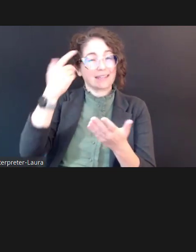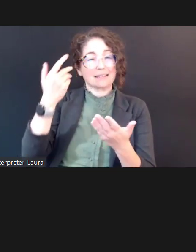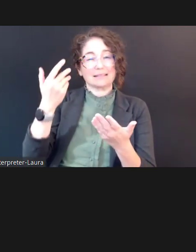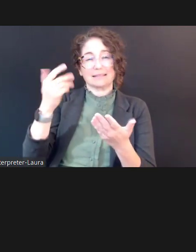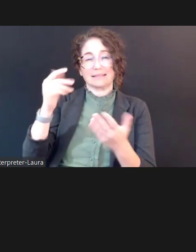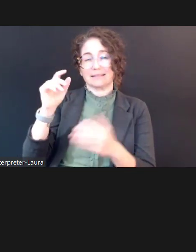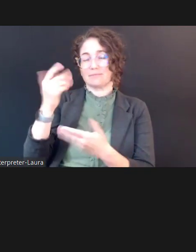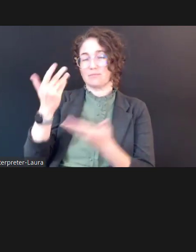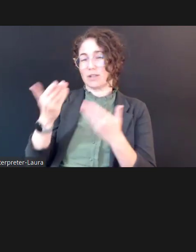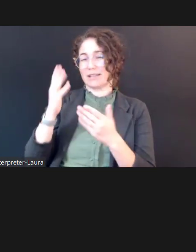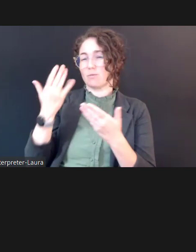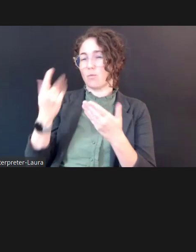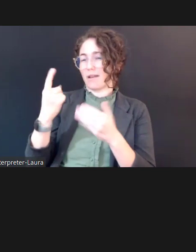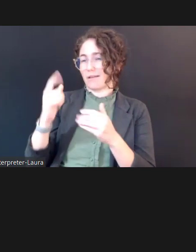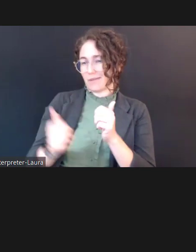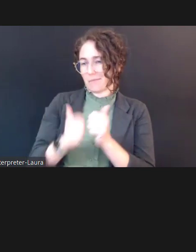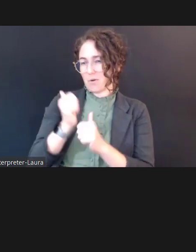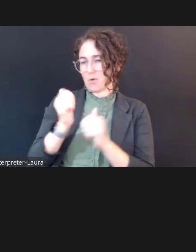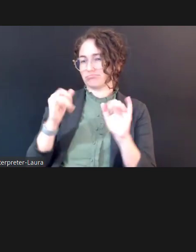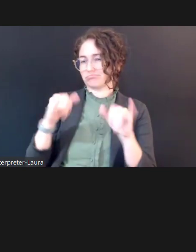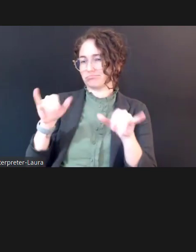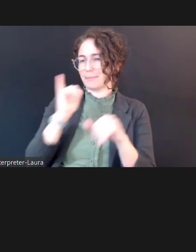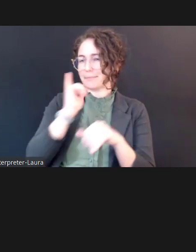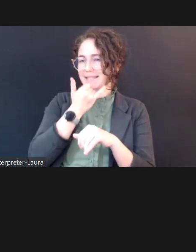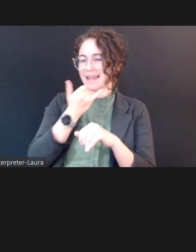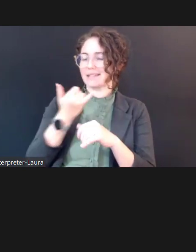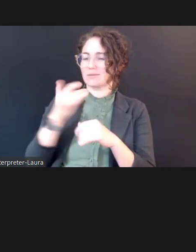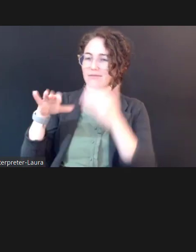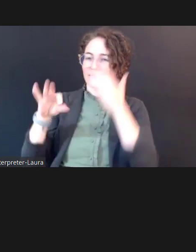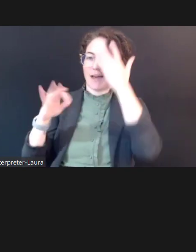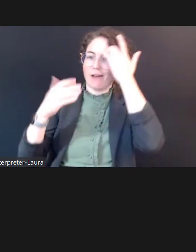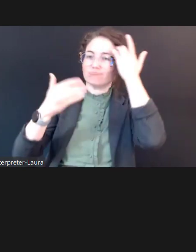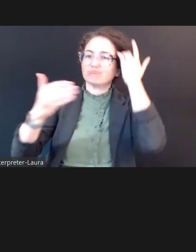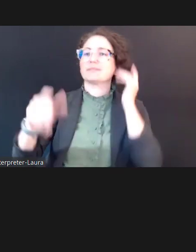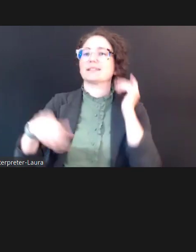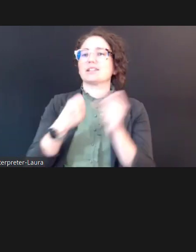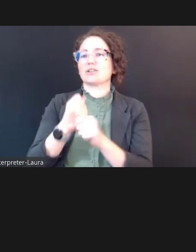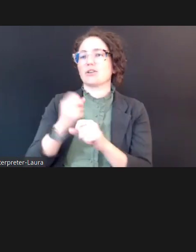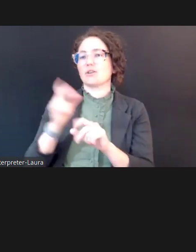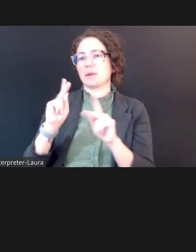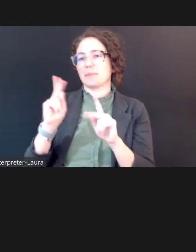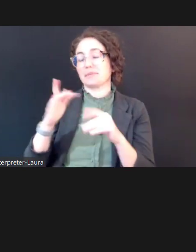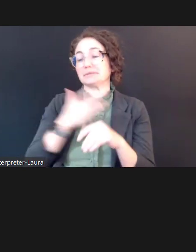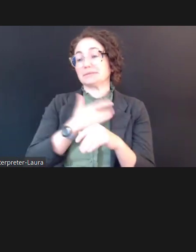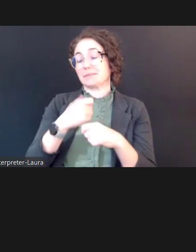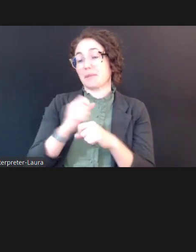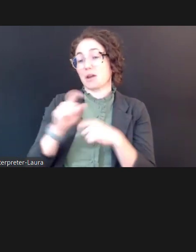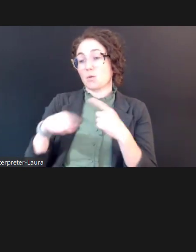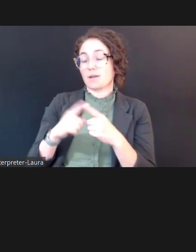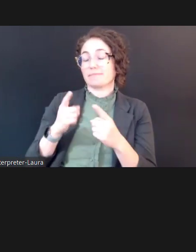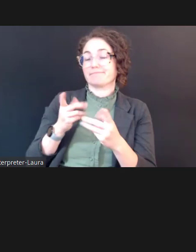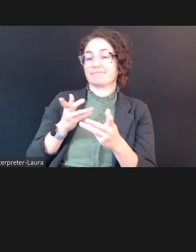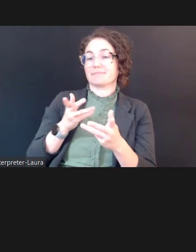over years that people make when they will engaging in early childhood screening.